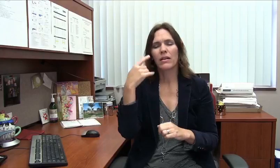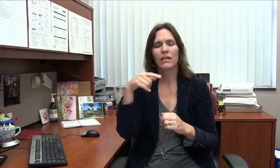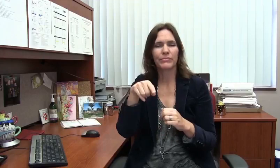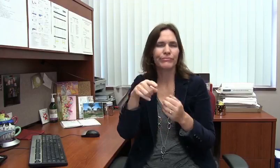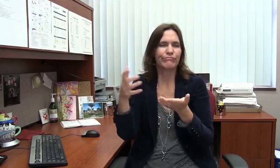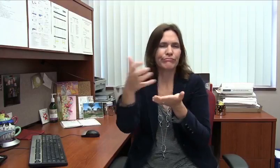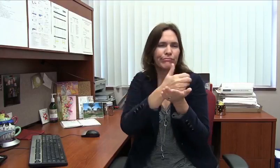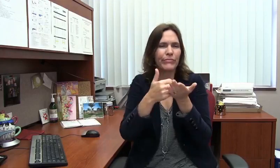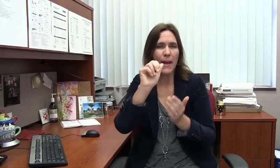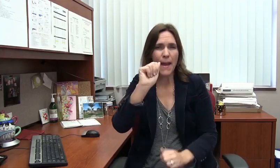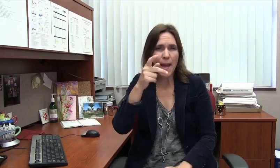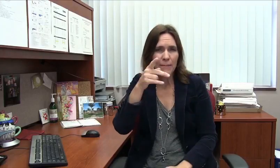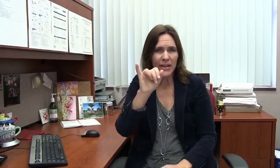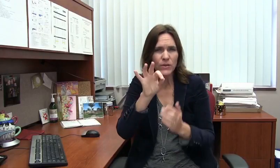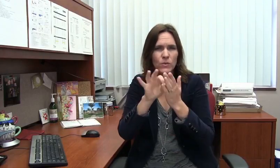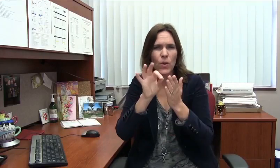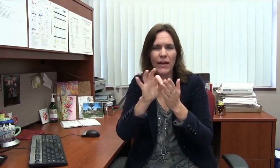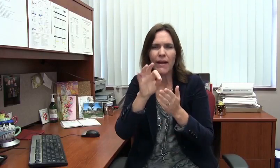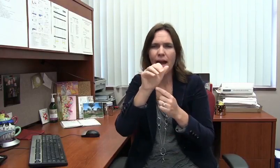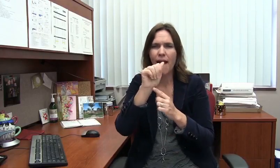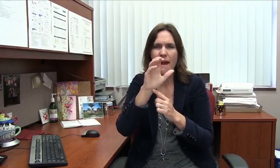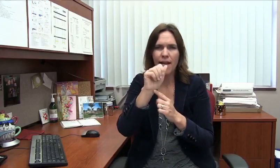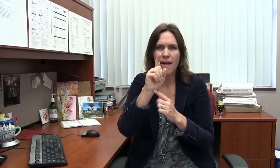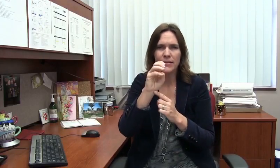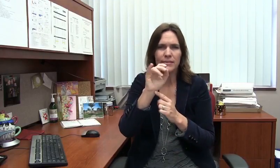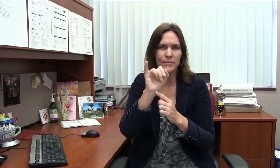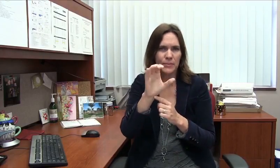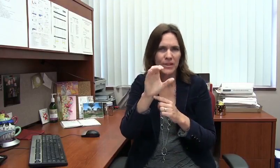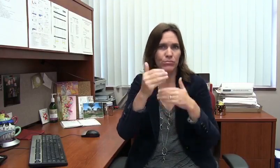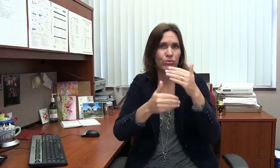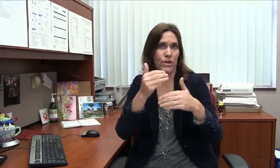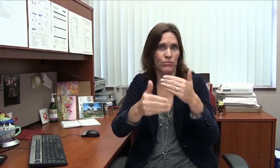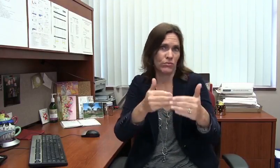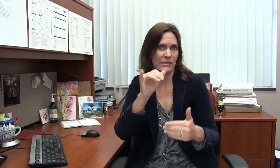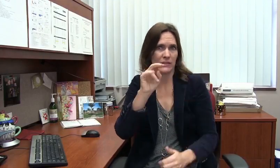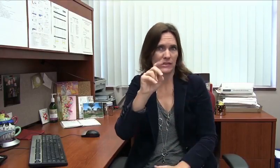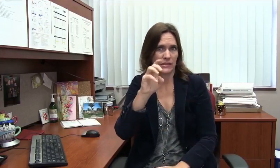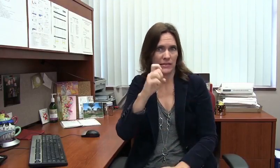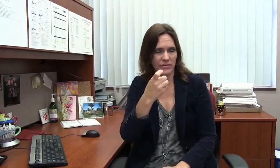We have to document their progress on the state’s Academic Progress Index